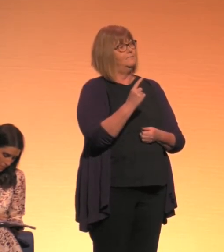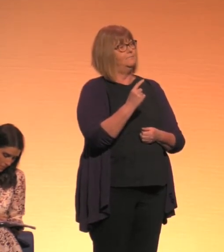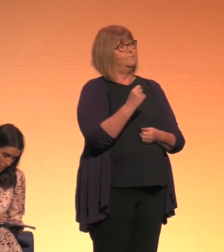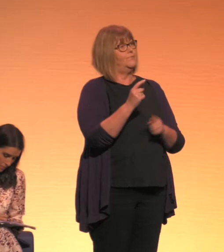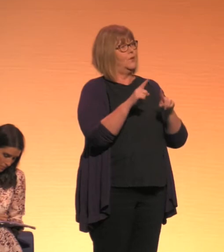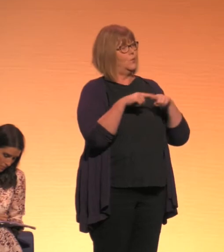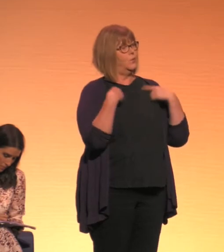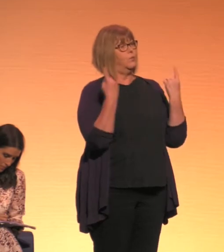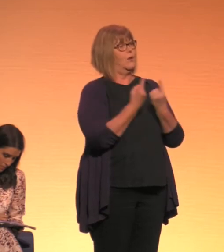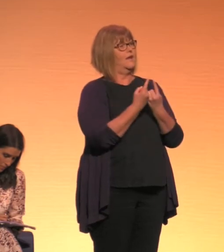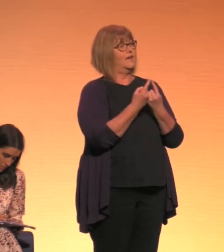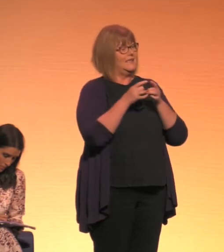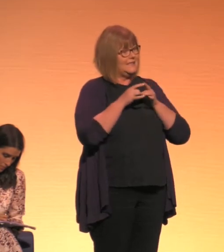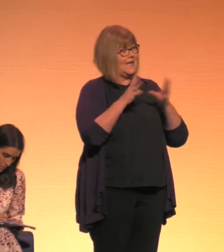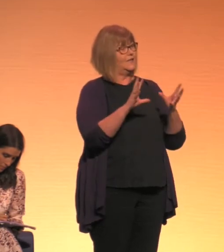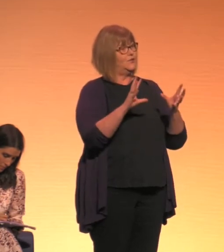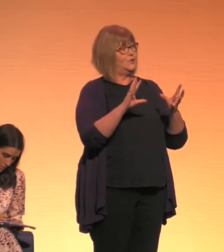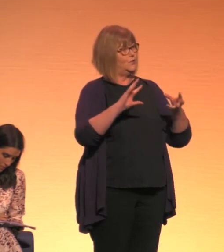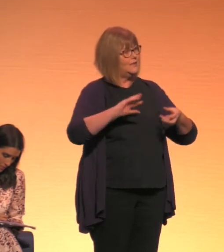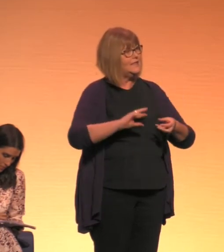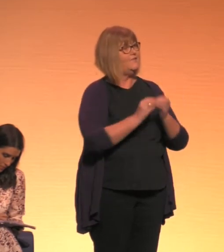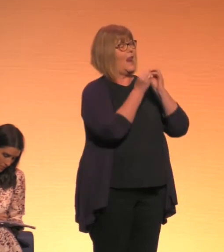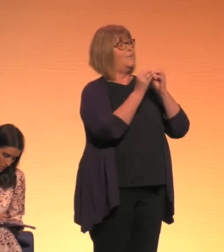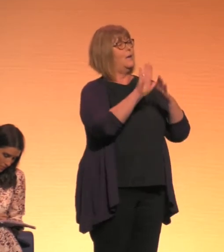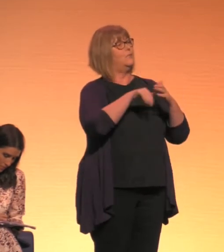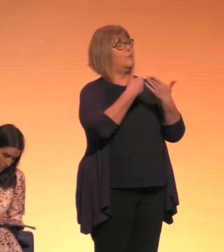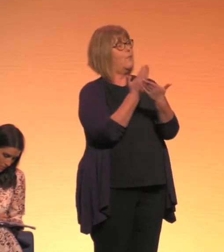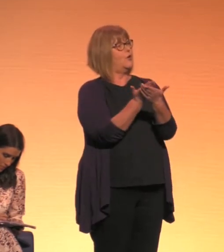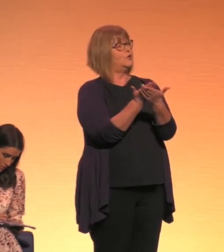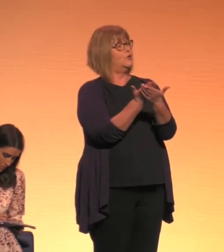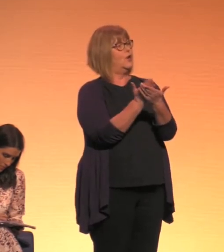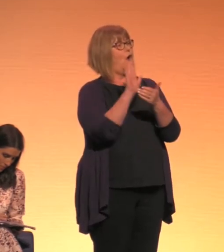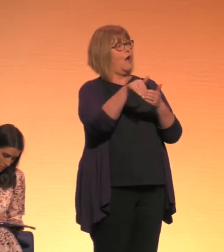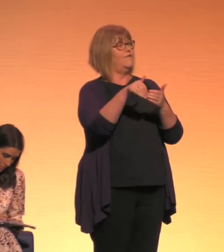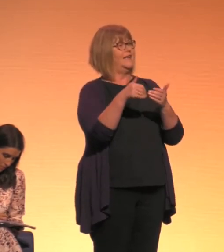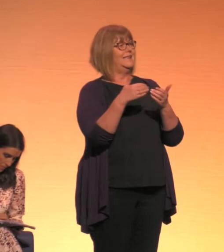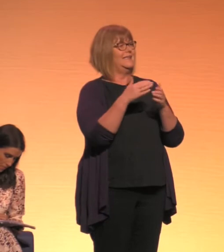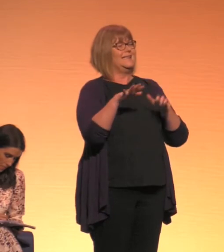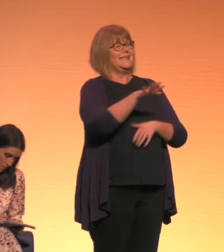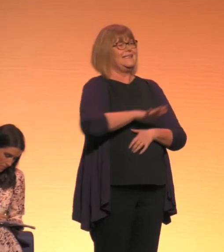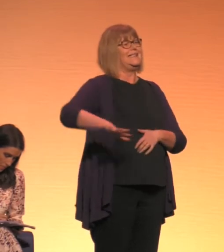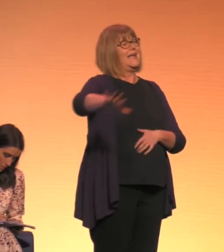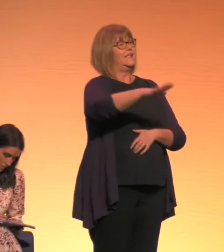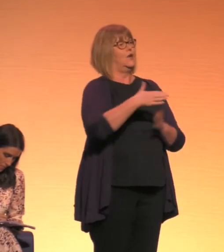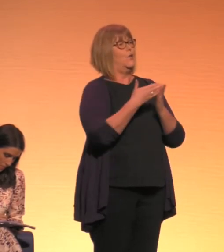started to develop up a proposal around a sector-wide leadership development and support program.